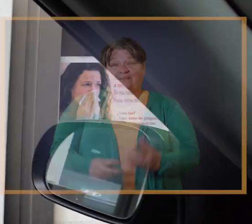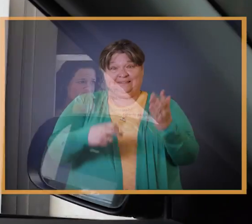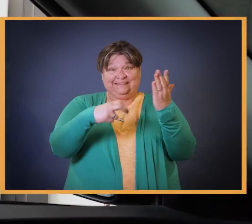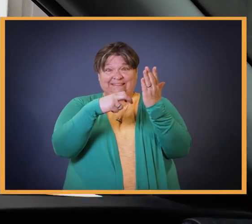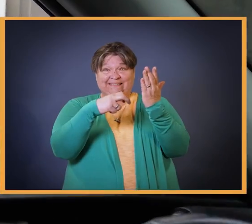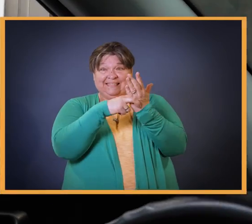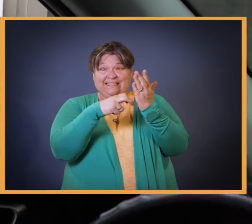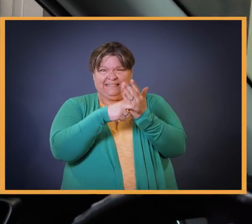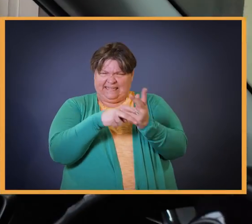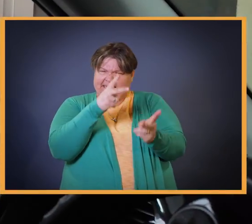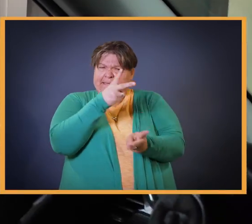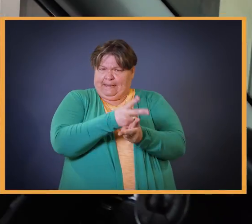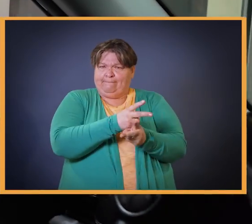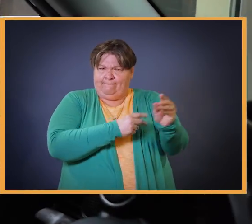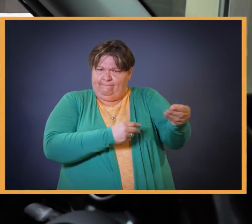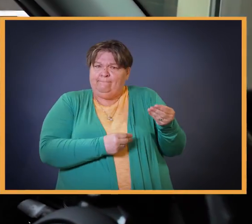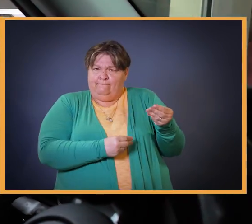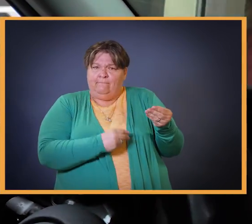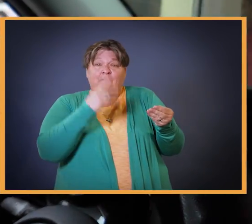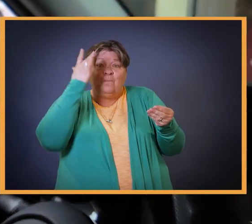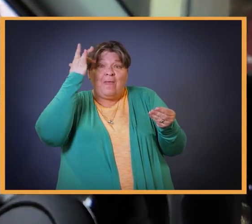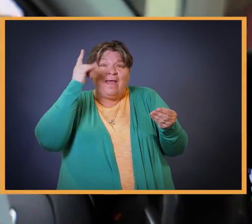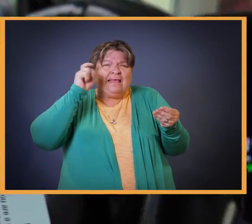Keep this ticket with you for validation later.